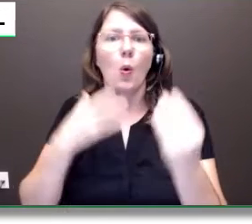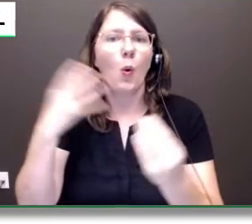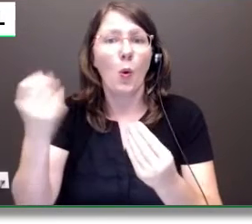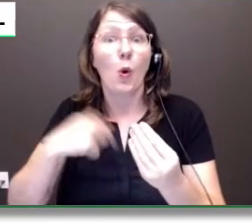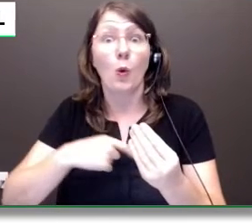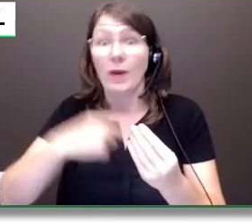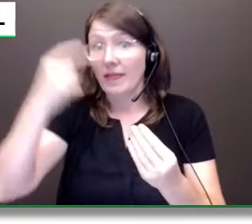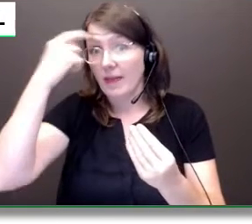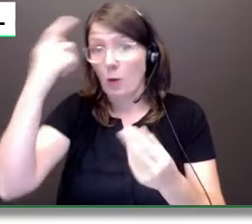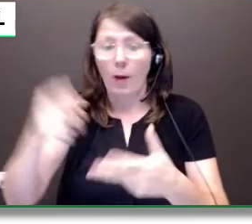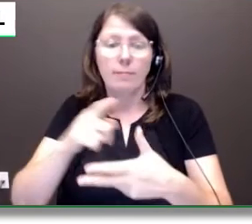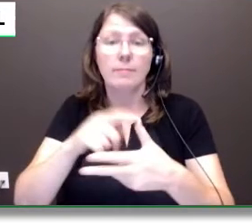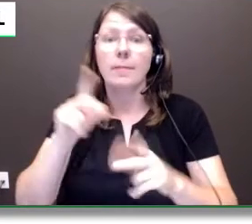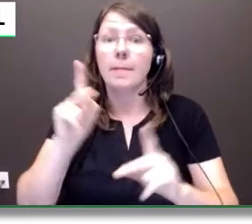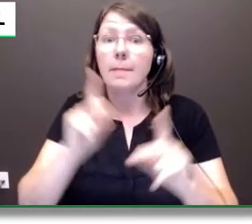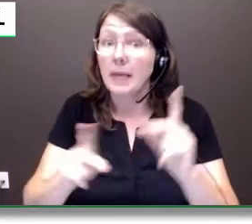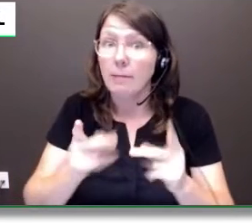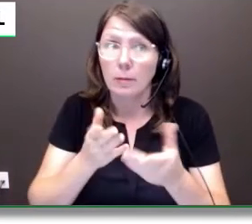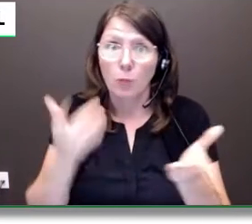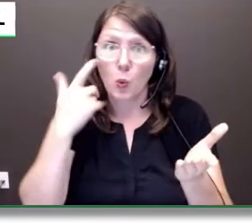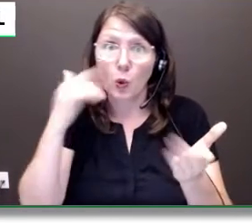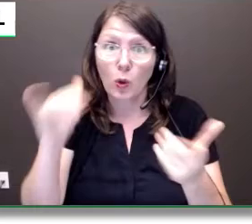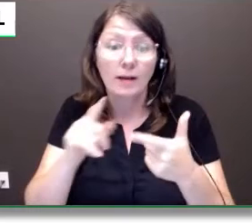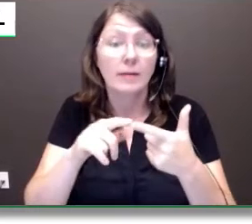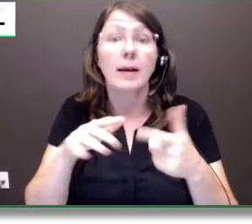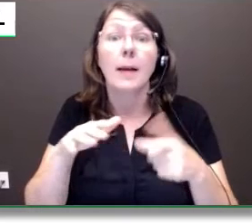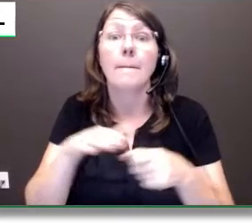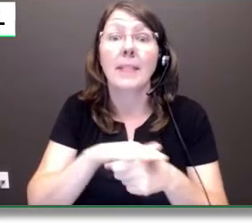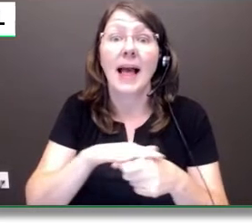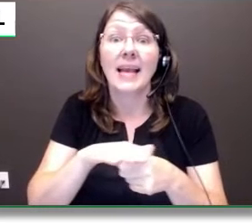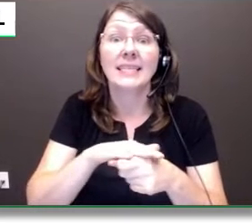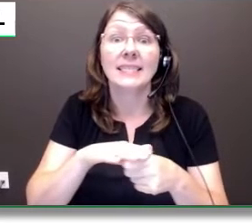by hitting those three elements it really does create that optimal training